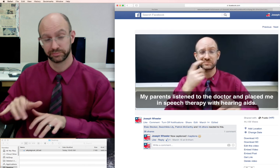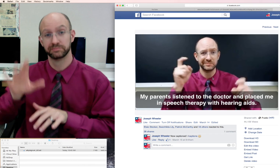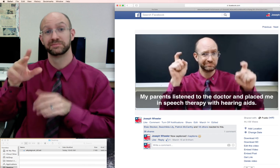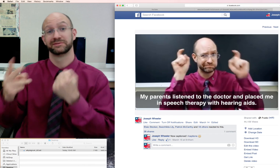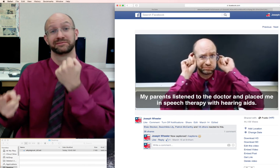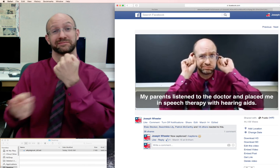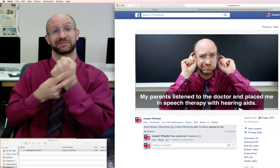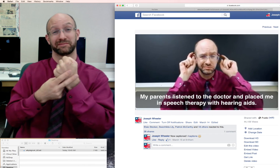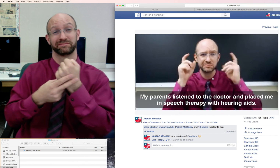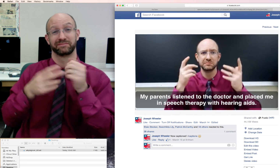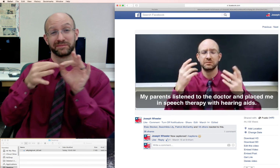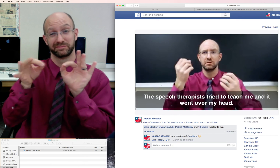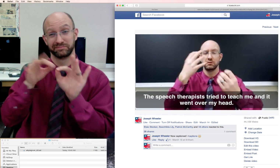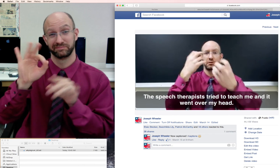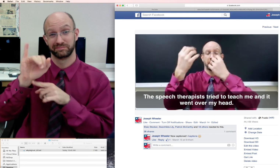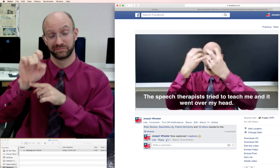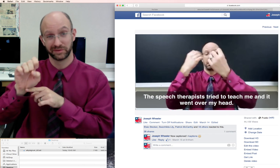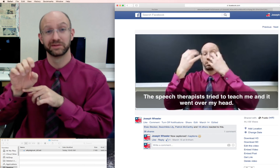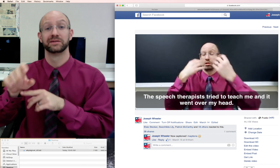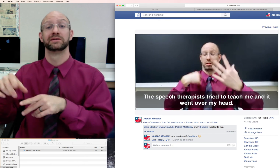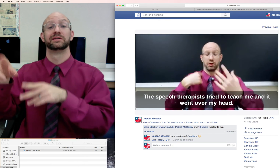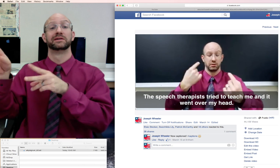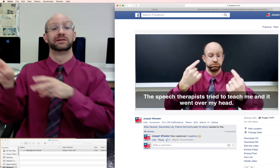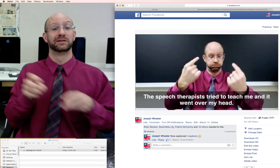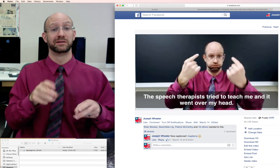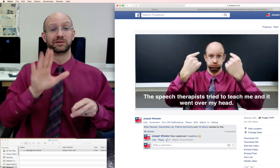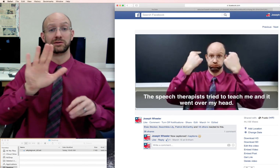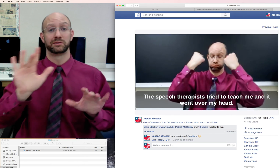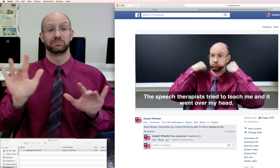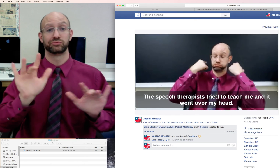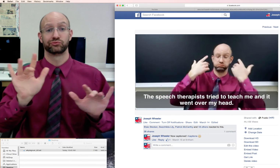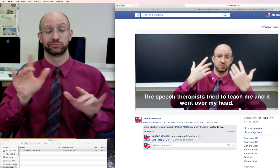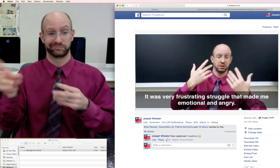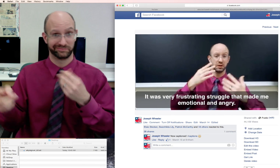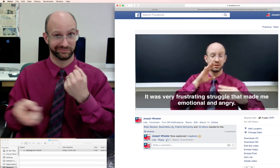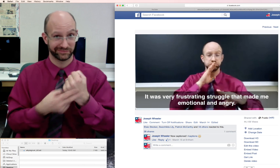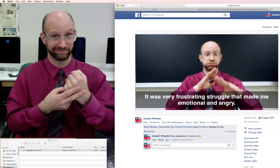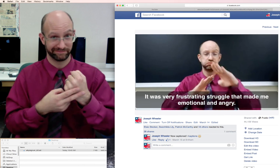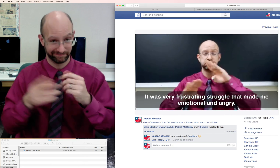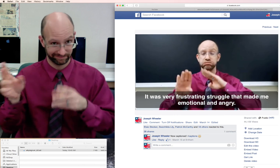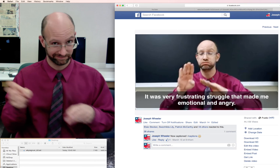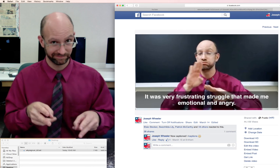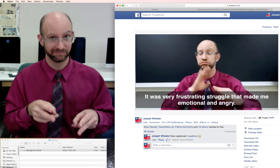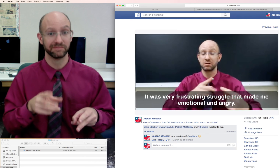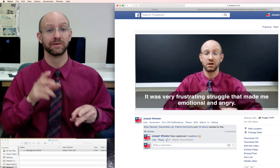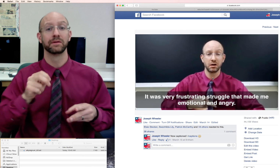When you finish typing out the captions, save the file. Then download it onto your computer. And save it there.